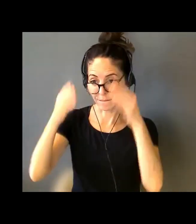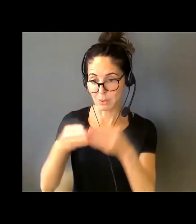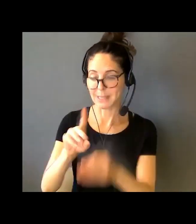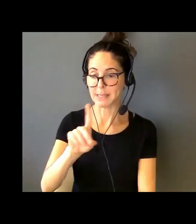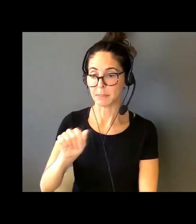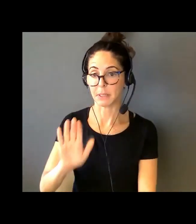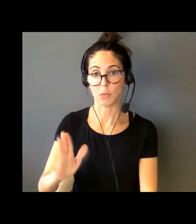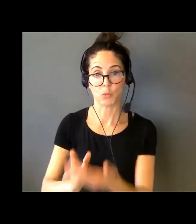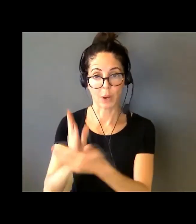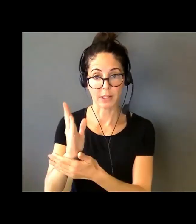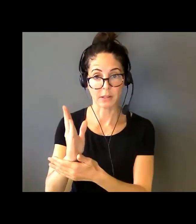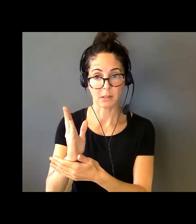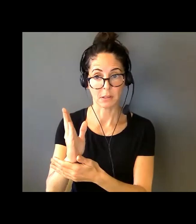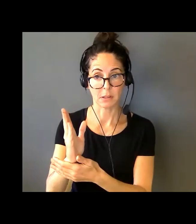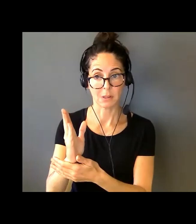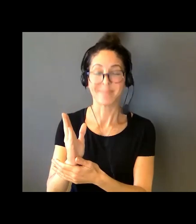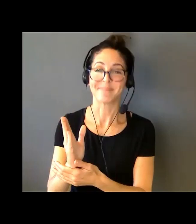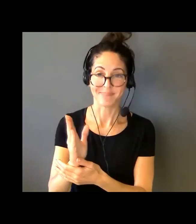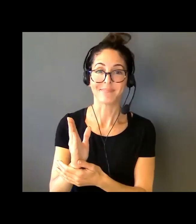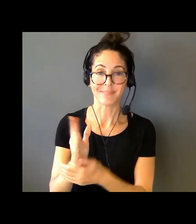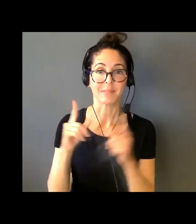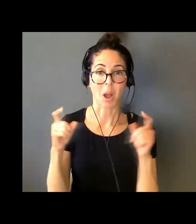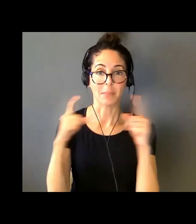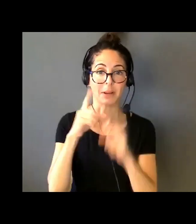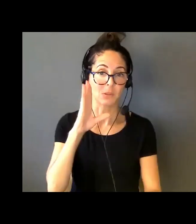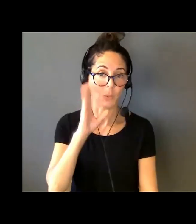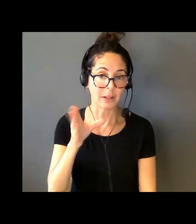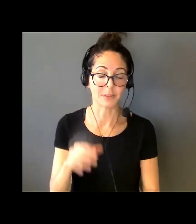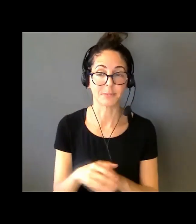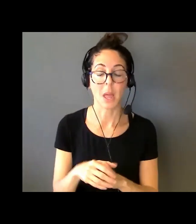it's going to be complex, it's going to be culturally specific, it's going to come with